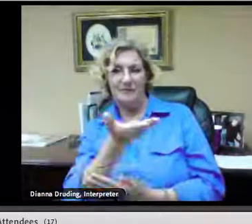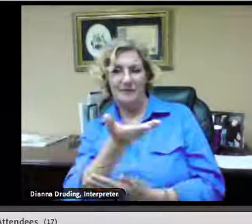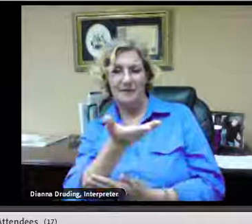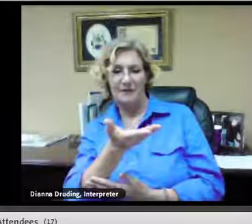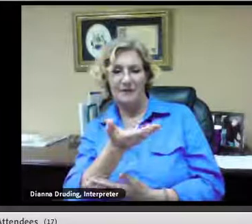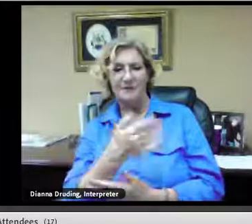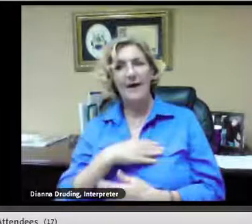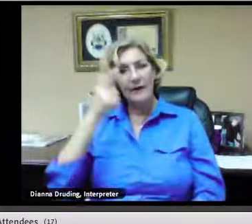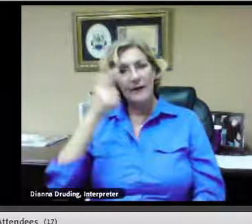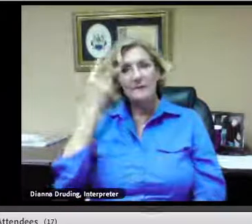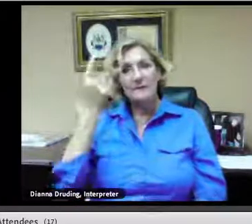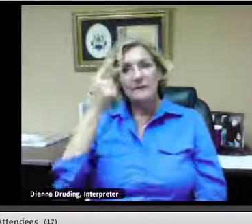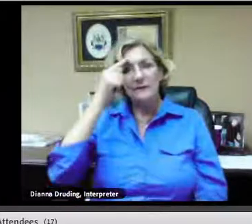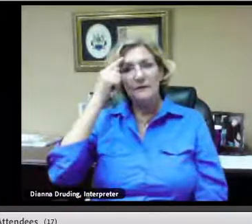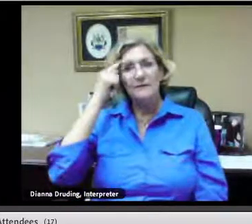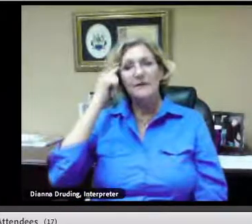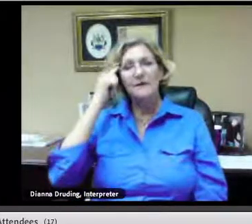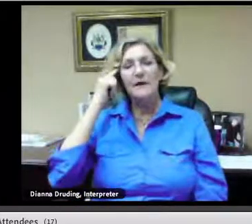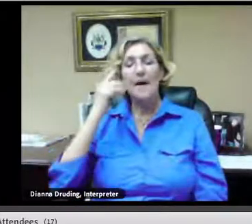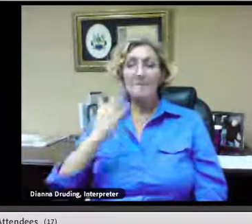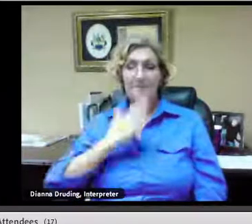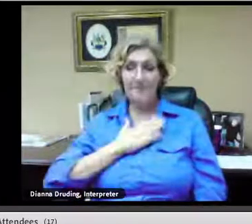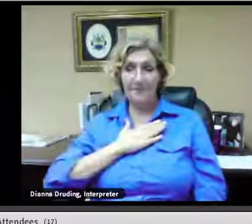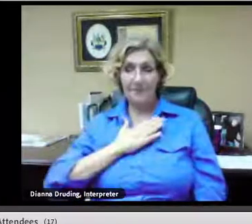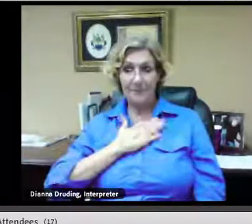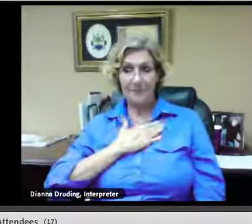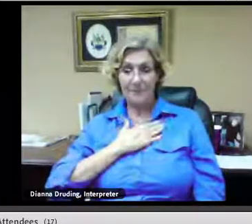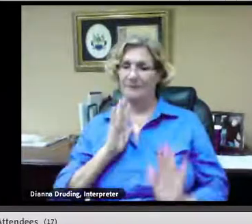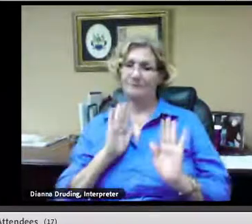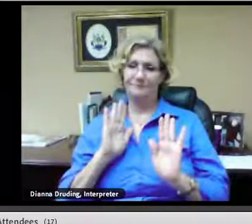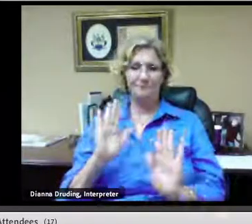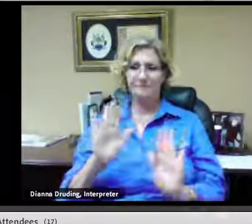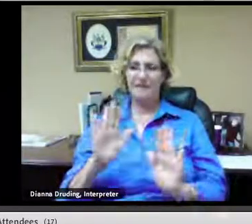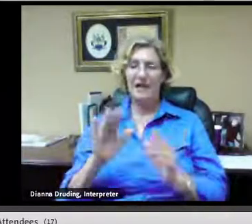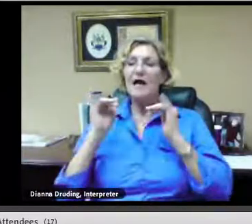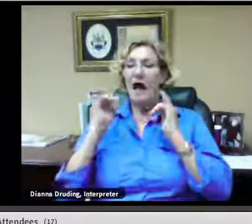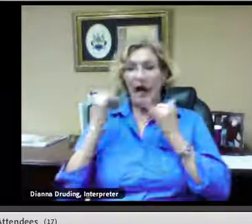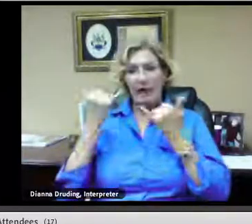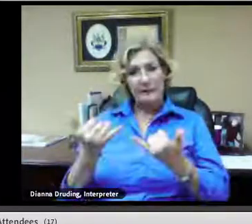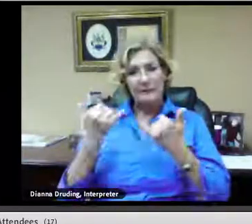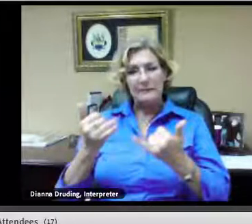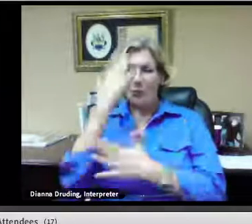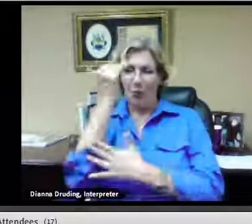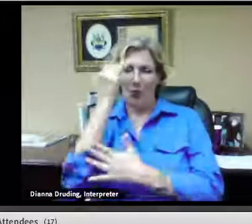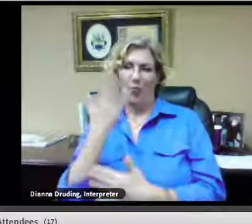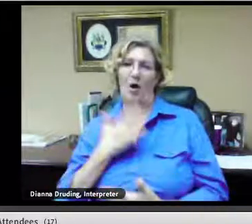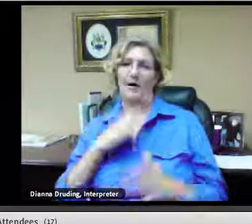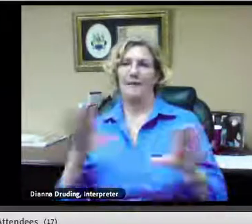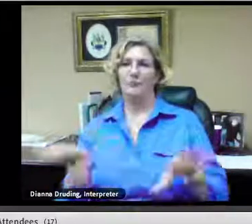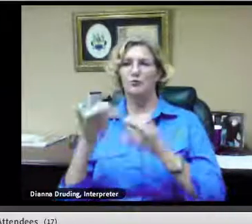This is the heart of why I'm doing this. I think you can see that ableism operates very well